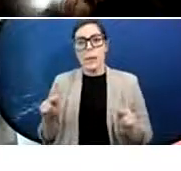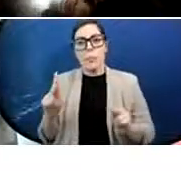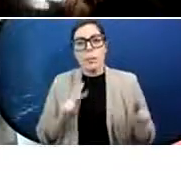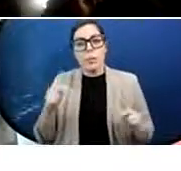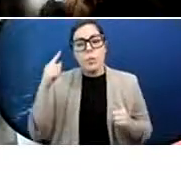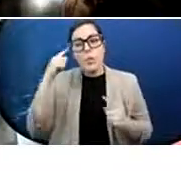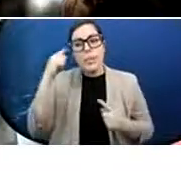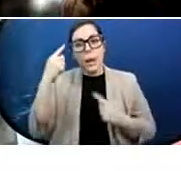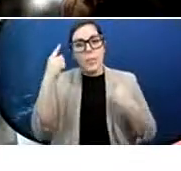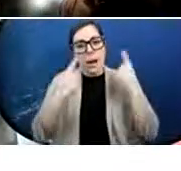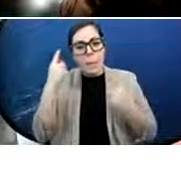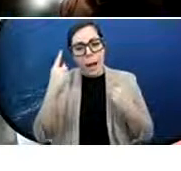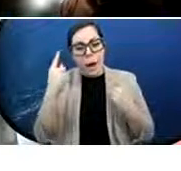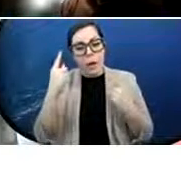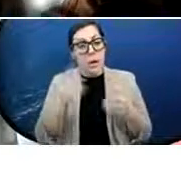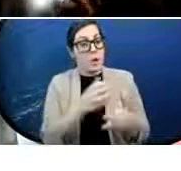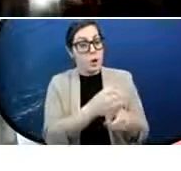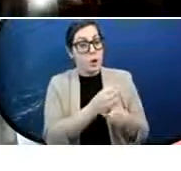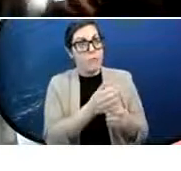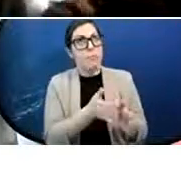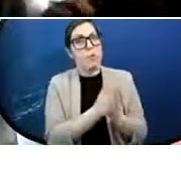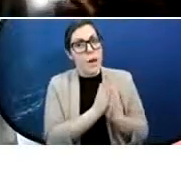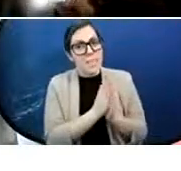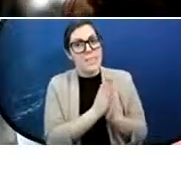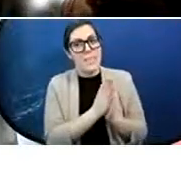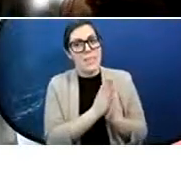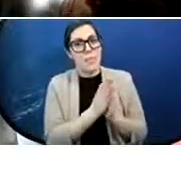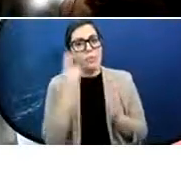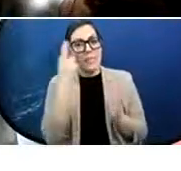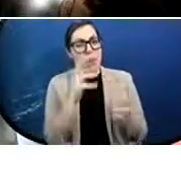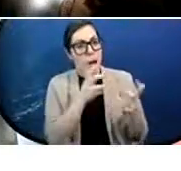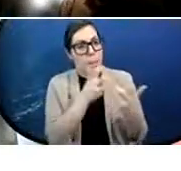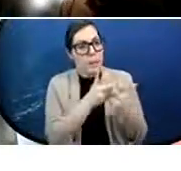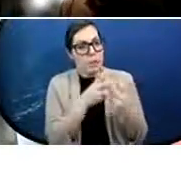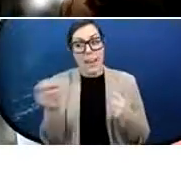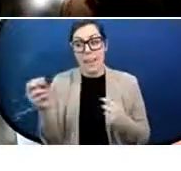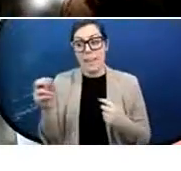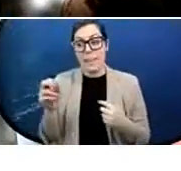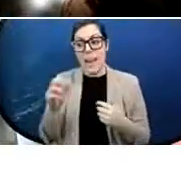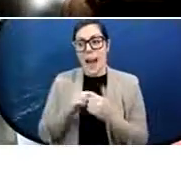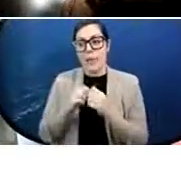of requesting reasonable accommodations but also the nuances of culture. There are people